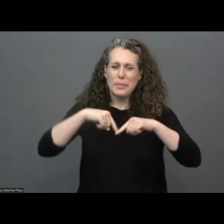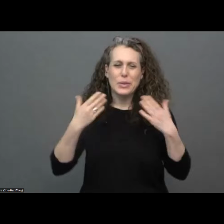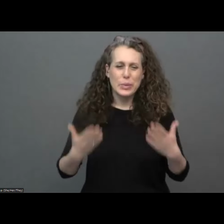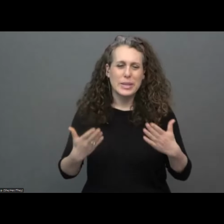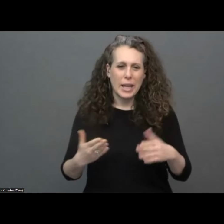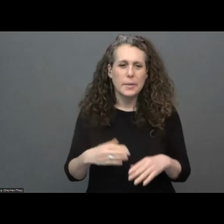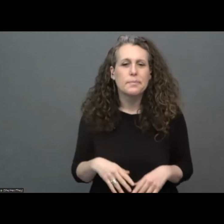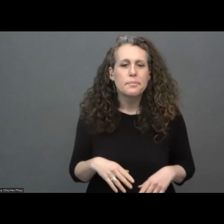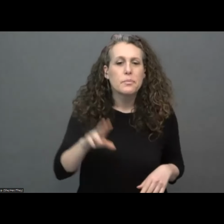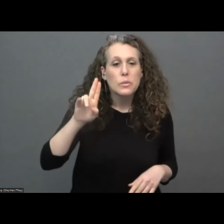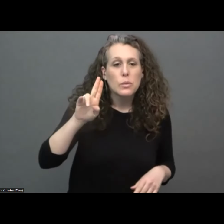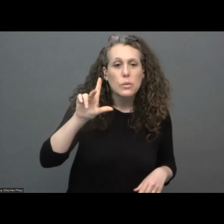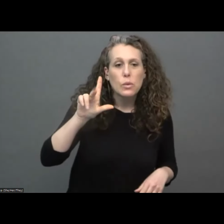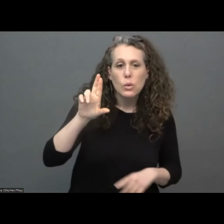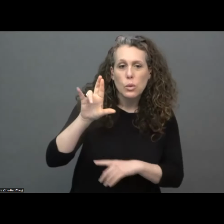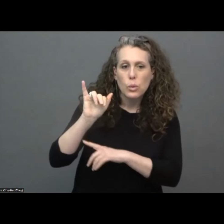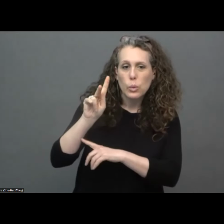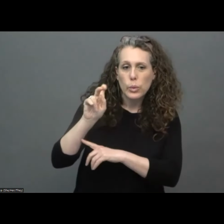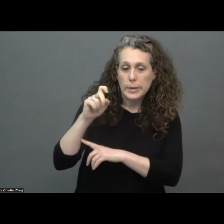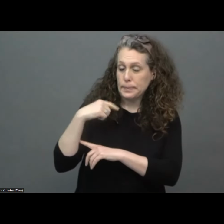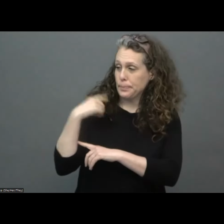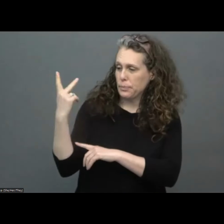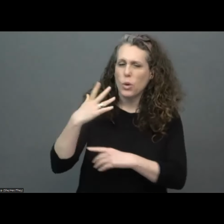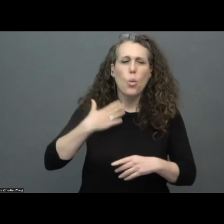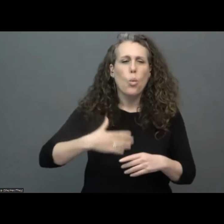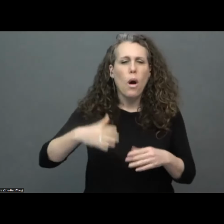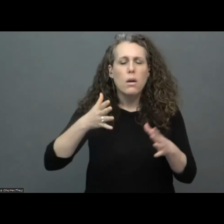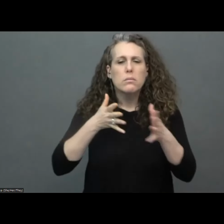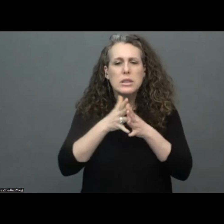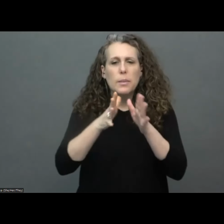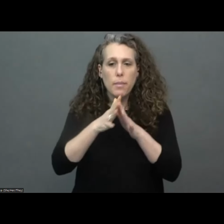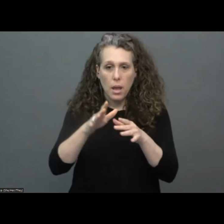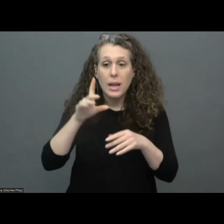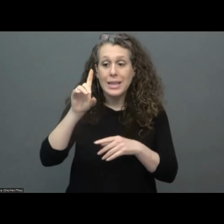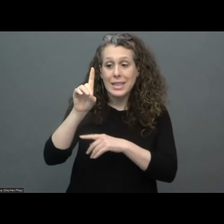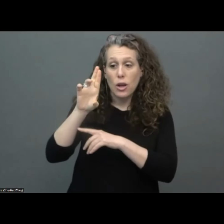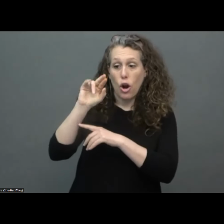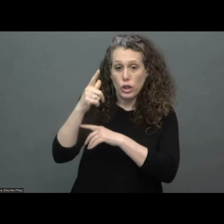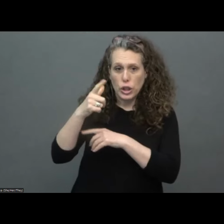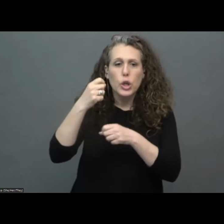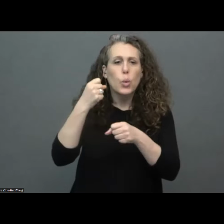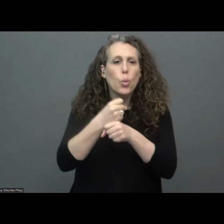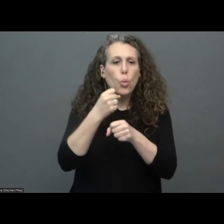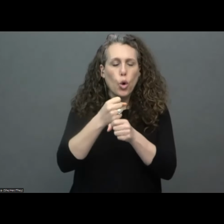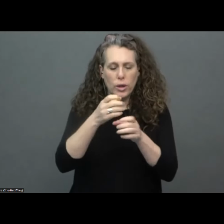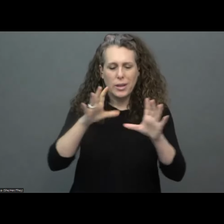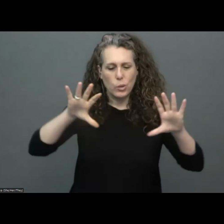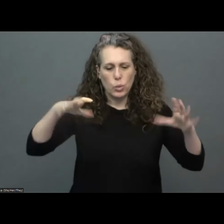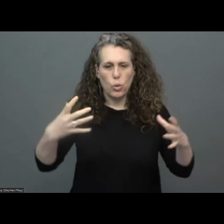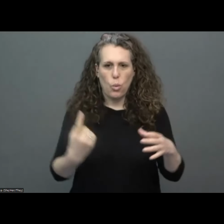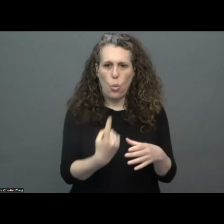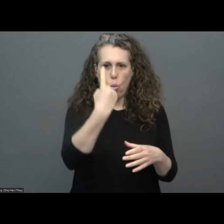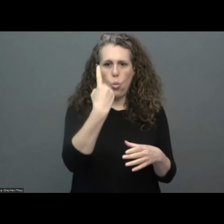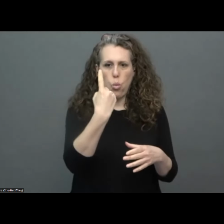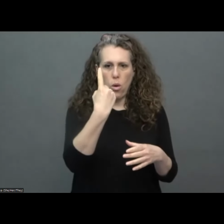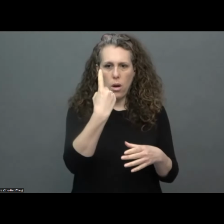you about the Working Group 1 of the DRG with the organization of persons with disabilities.